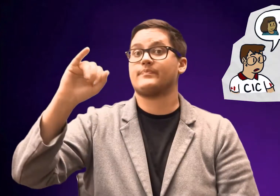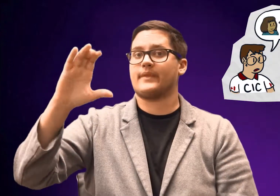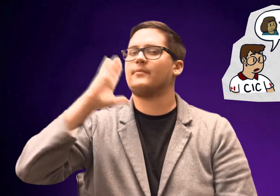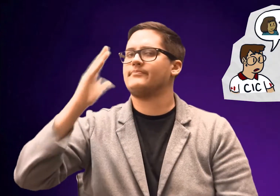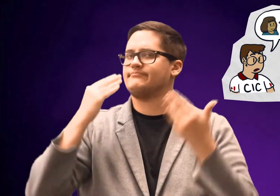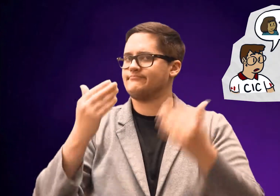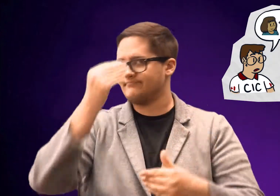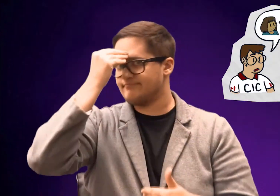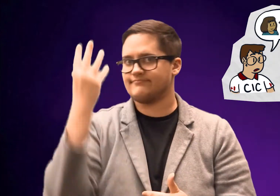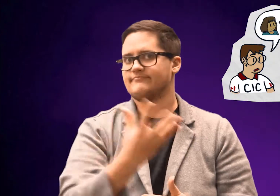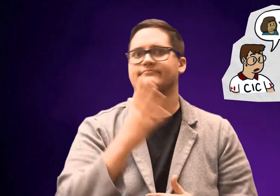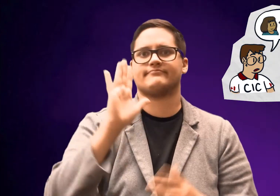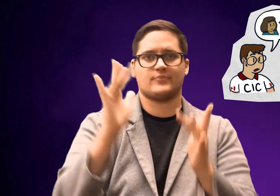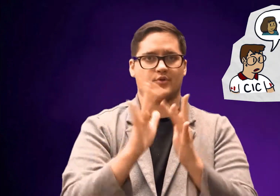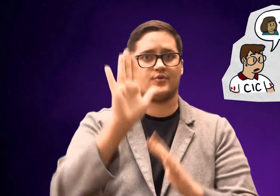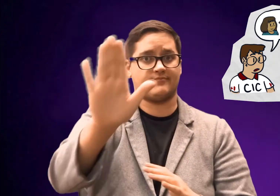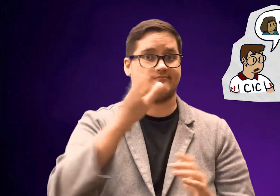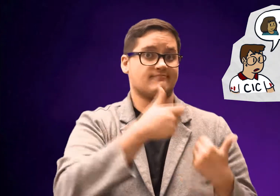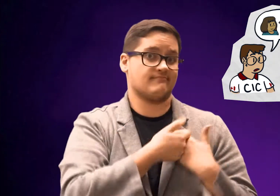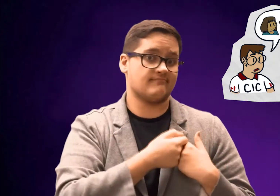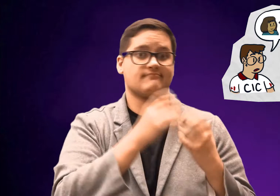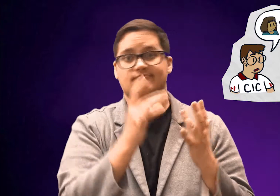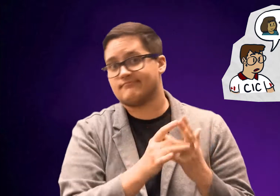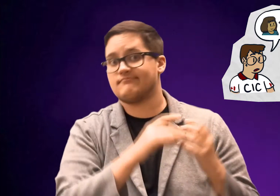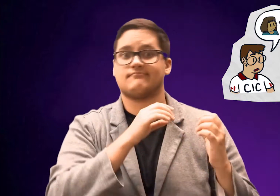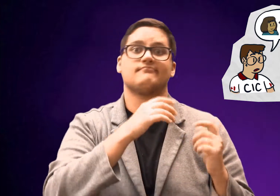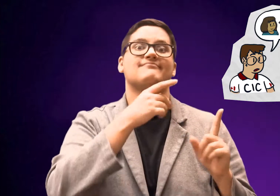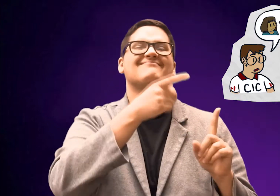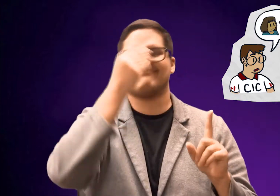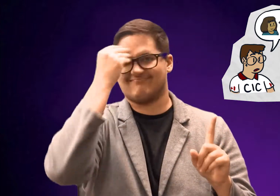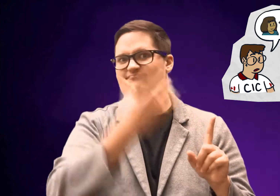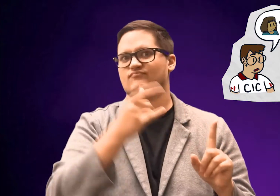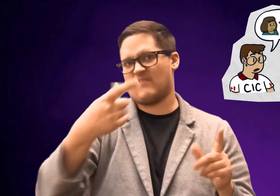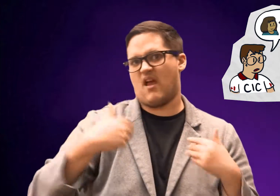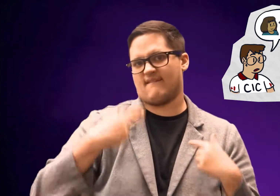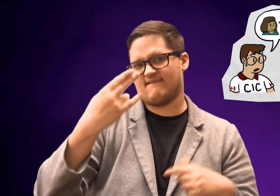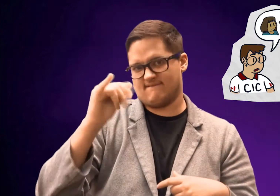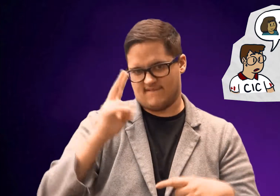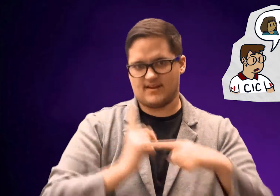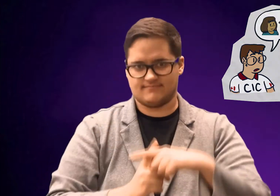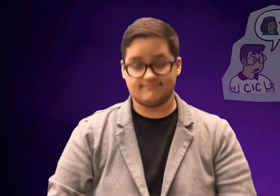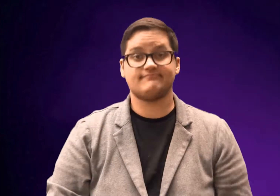CIC will notify your spouse or partner of your HIV-positive status.